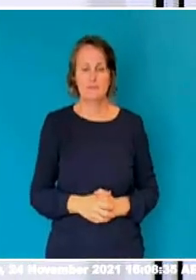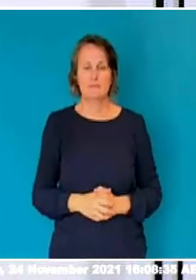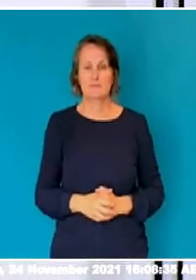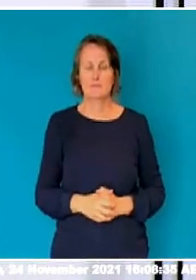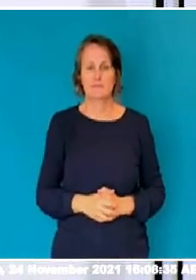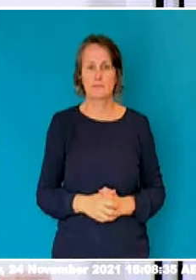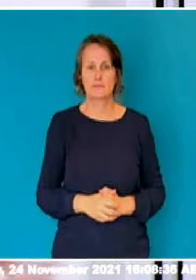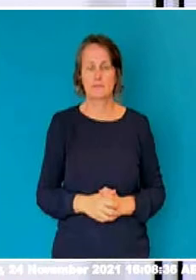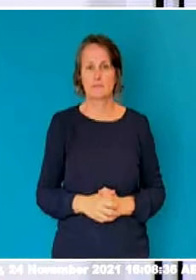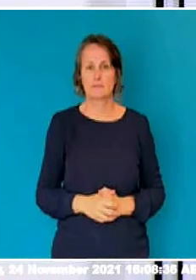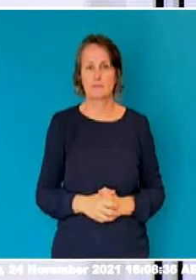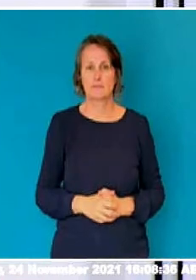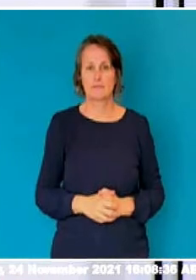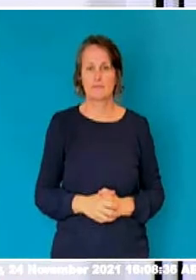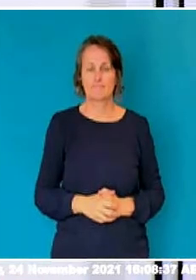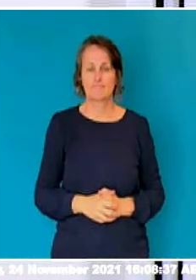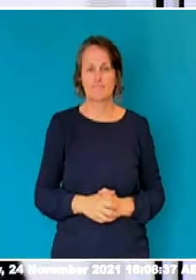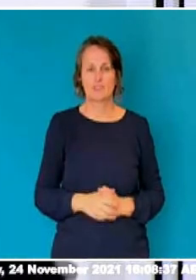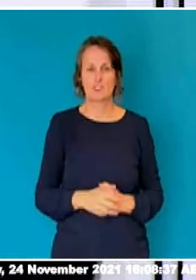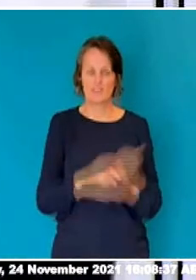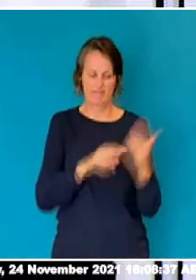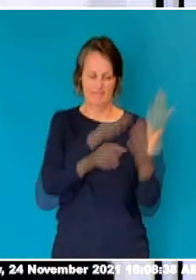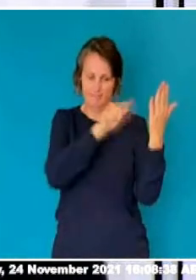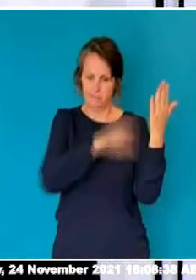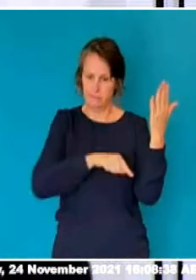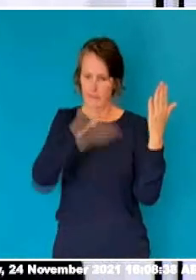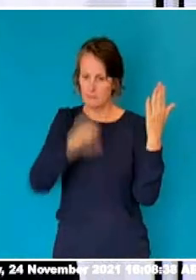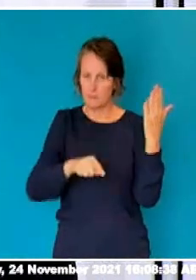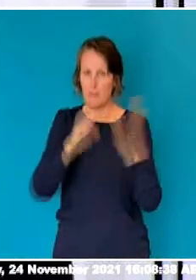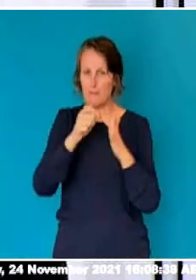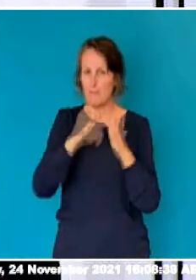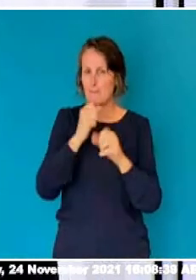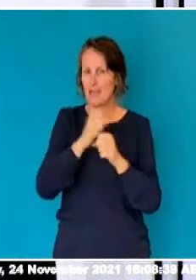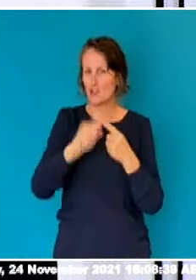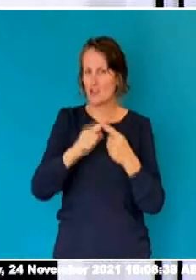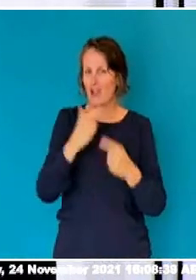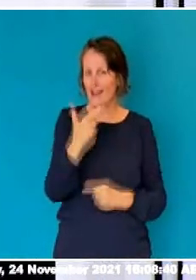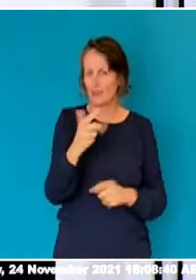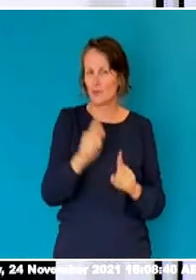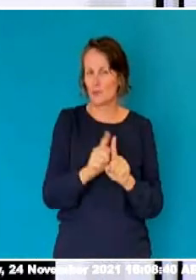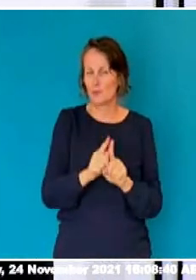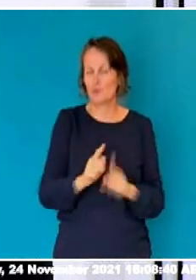And so then the discussion goes over on to page 8Â Yes.